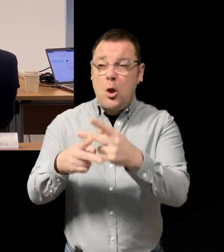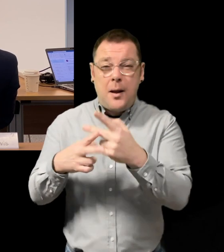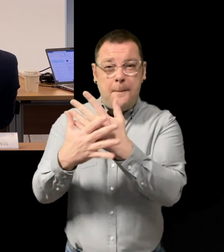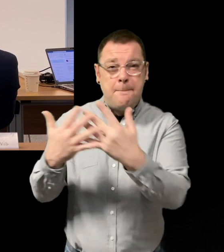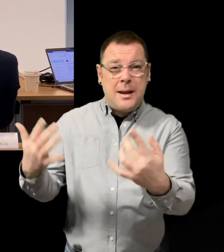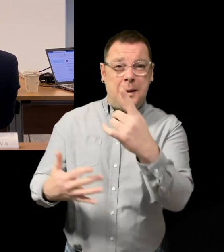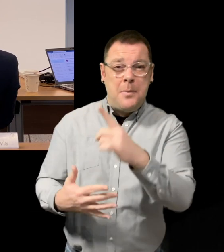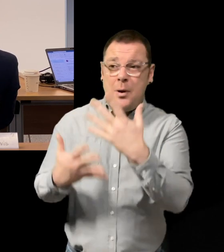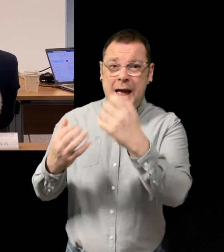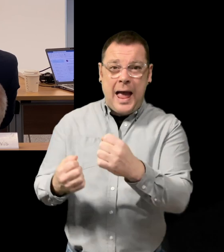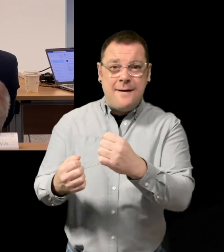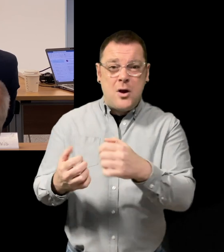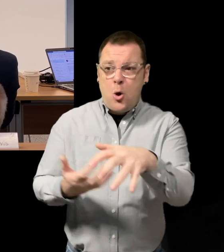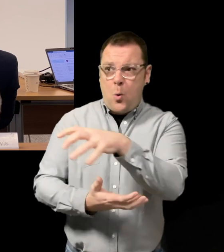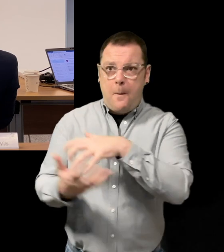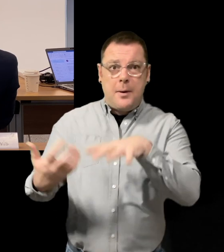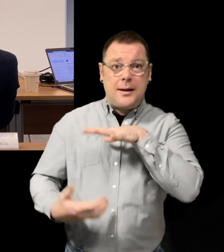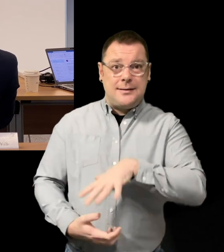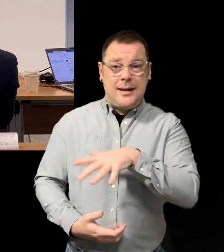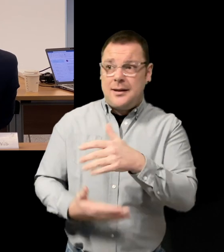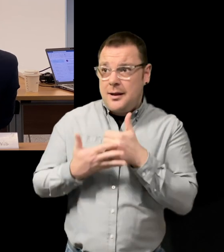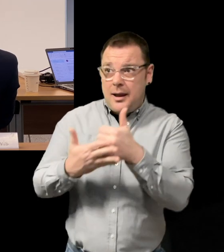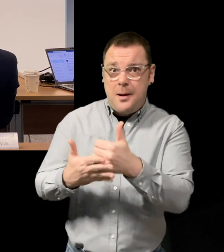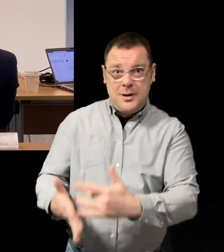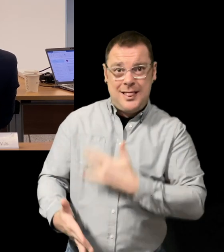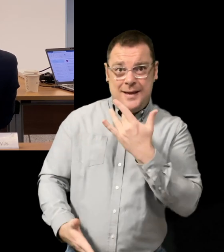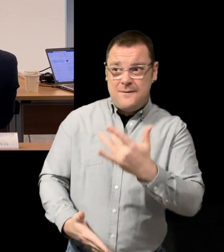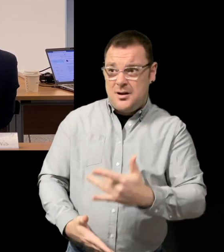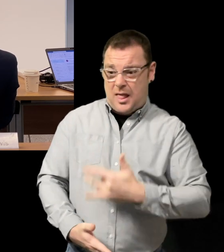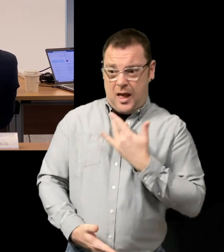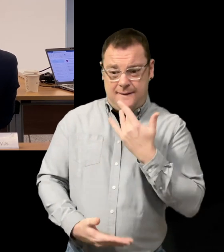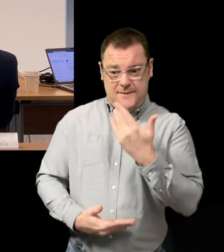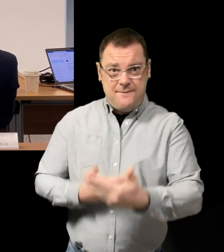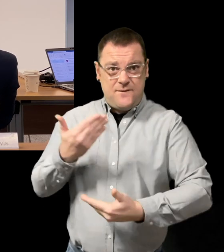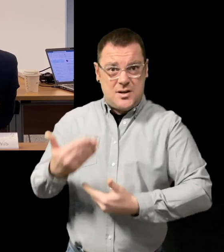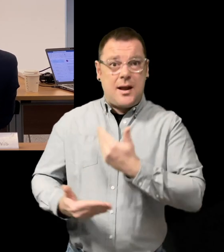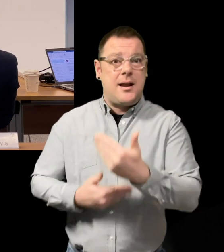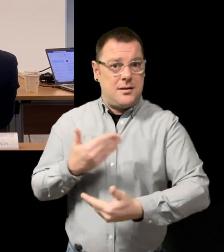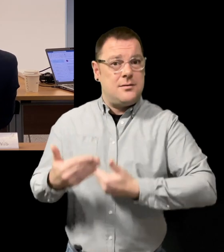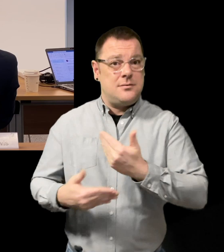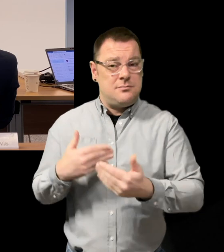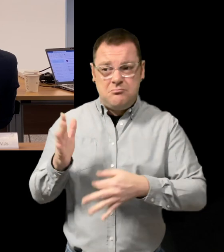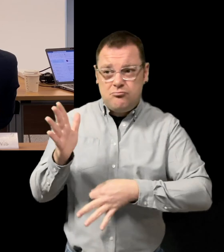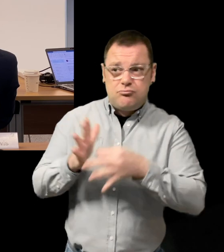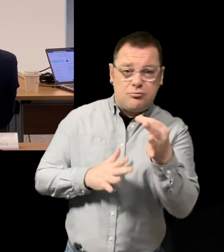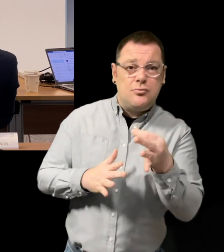with really complex needs, helping them live their lives day to day and working to improve their quality of life